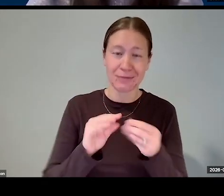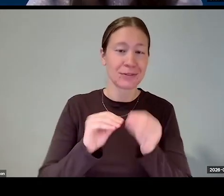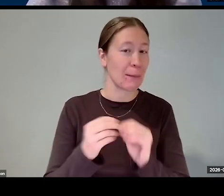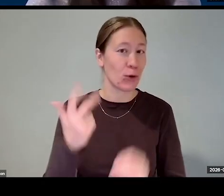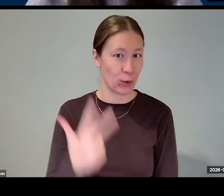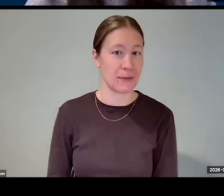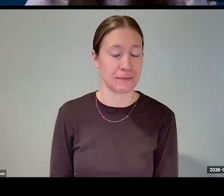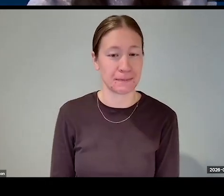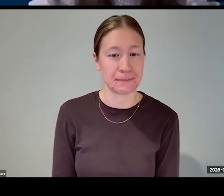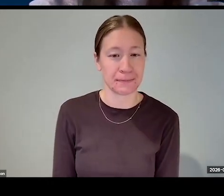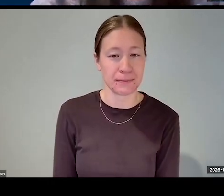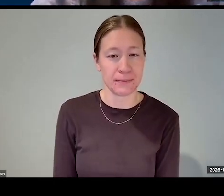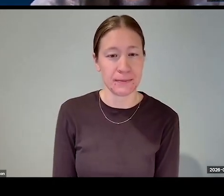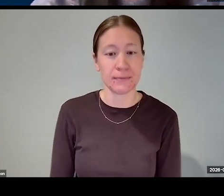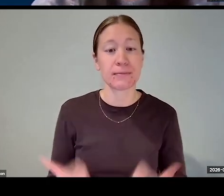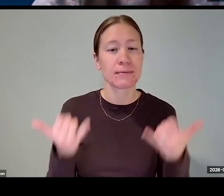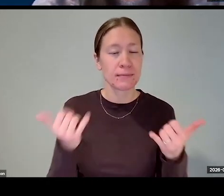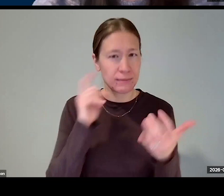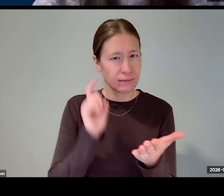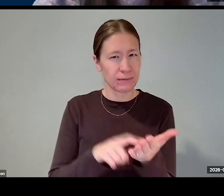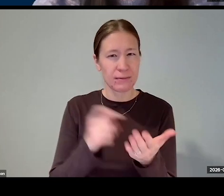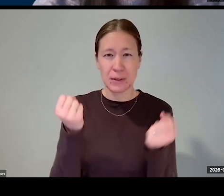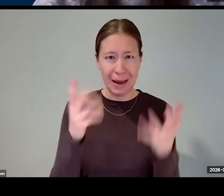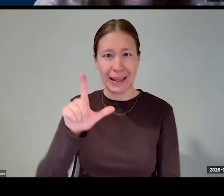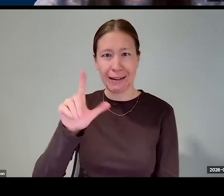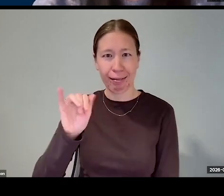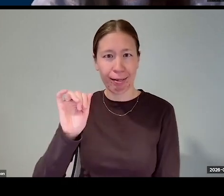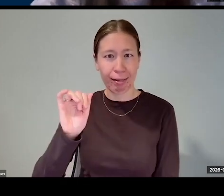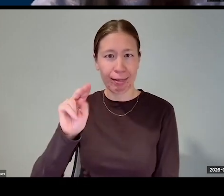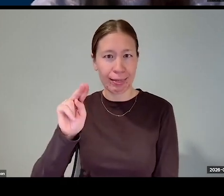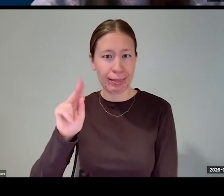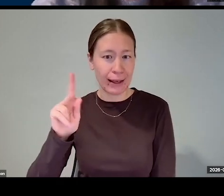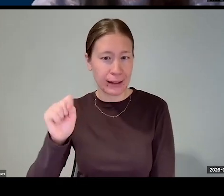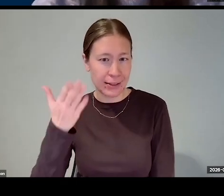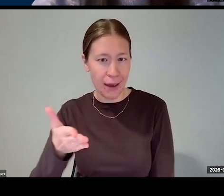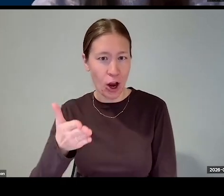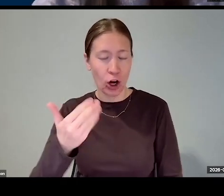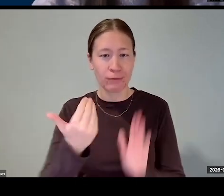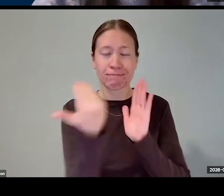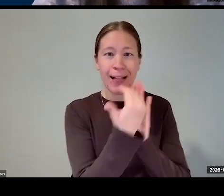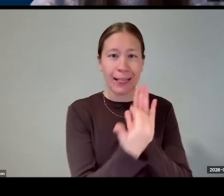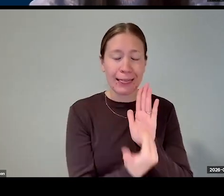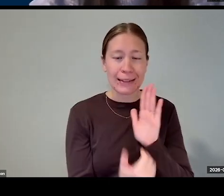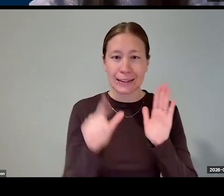So we have a bunch of hyperlinks here in our list of libraries and they are all full URLs.